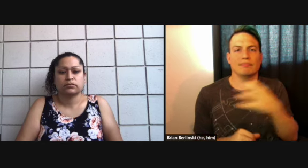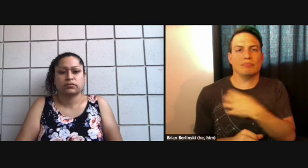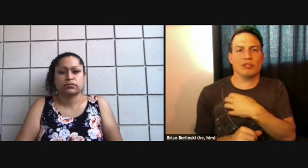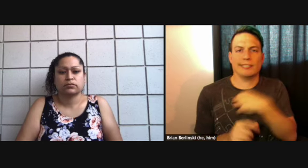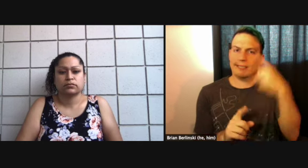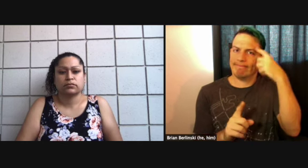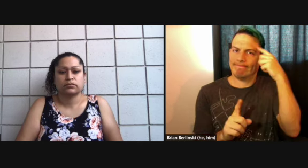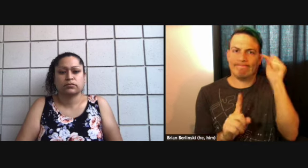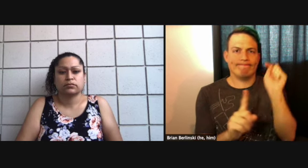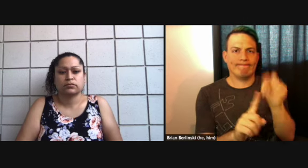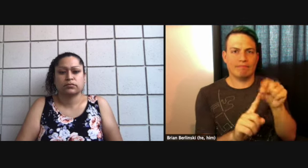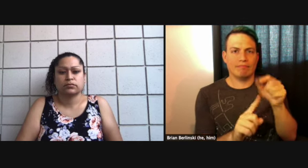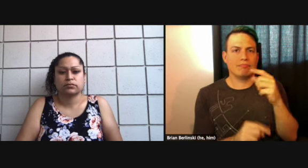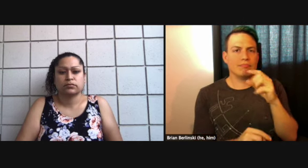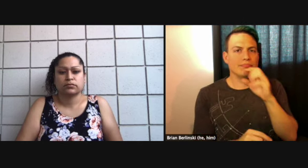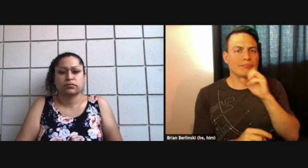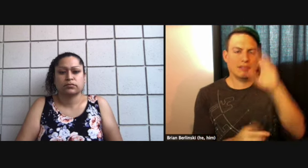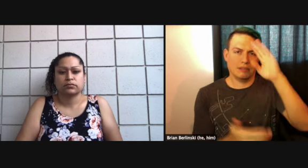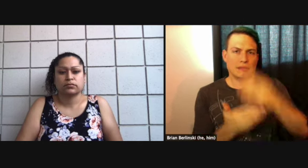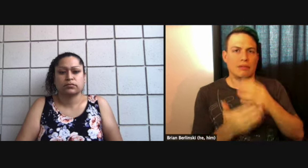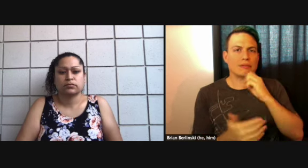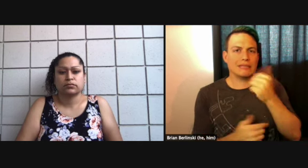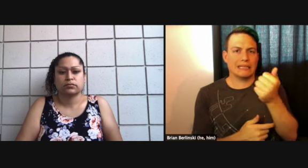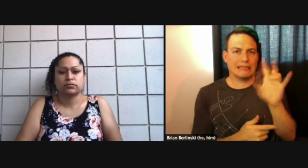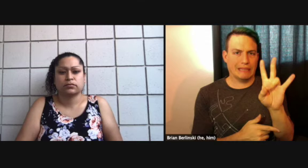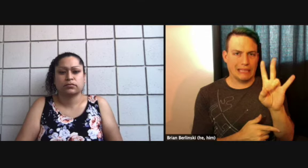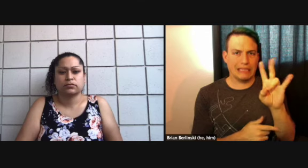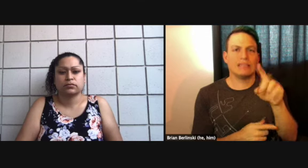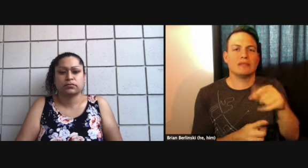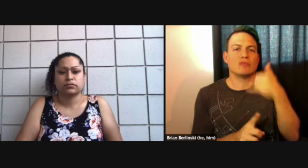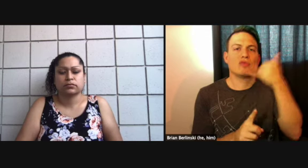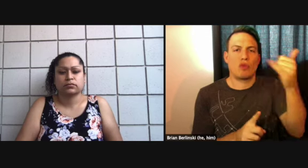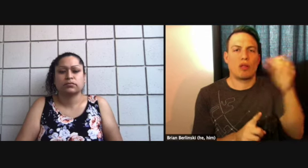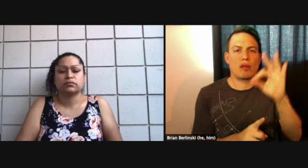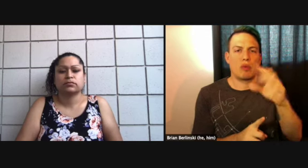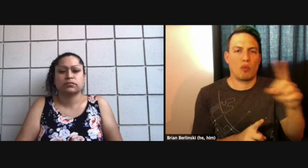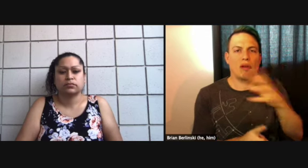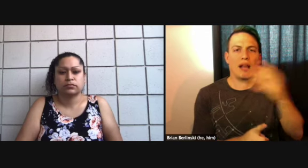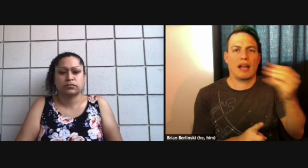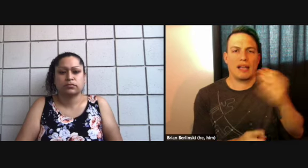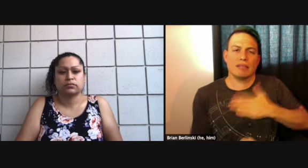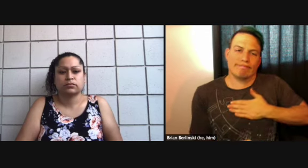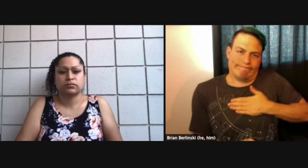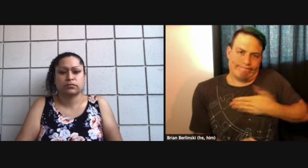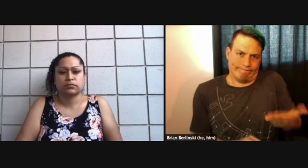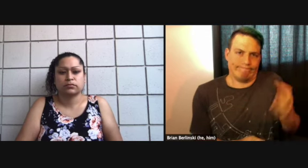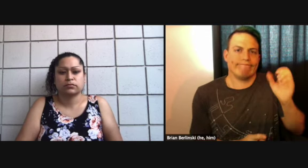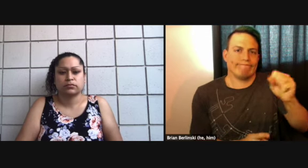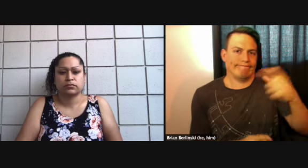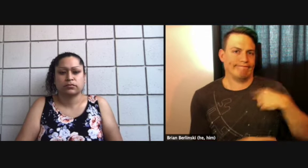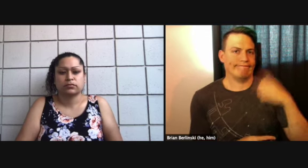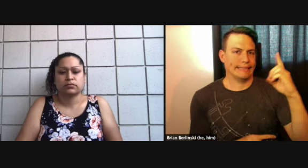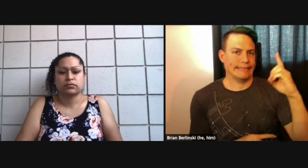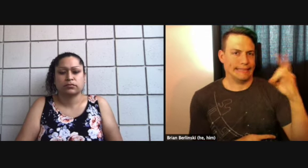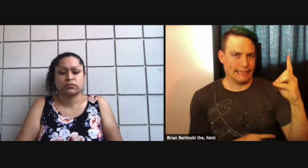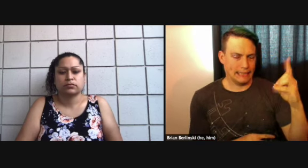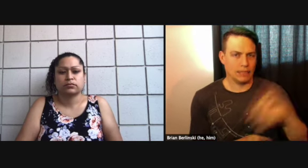The police suspects she was killed by her 17 year old son. who called 9-1-1 and confessed to killing his mother.